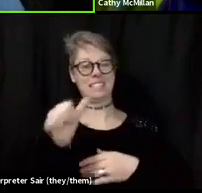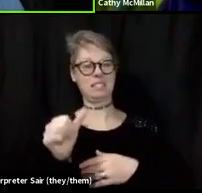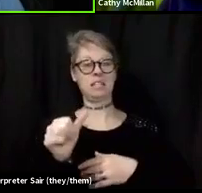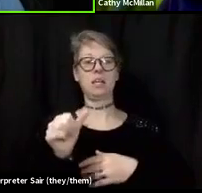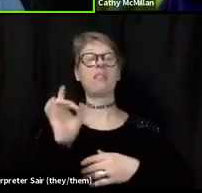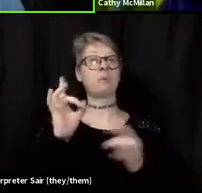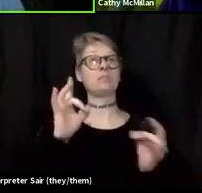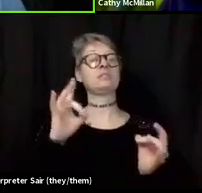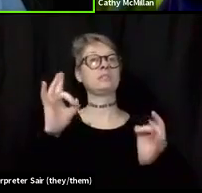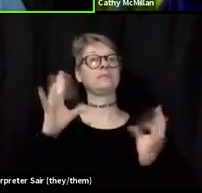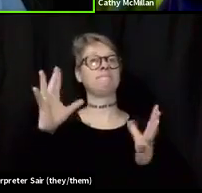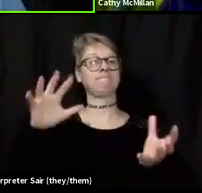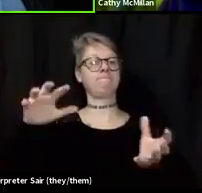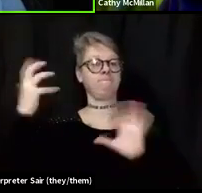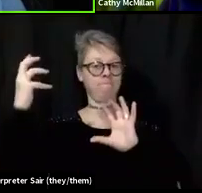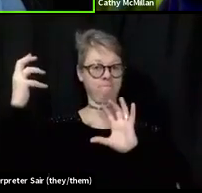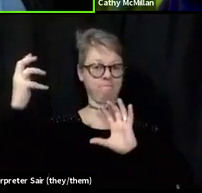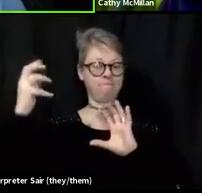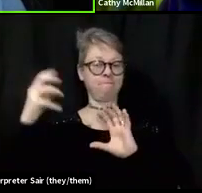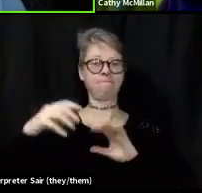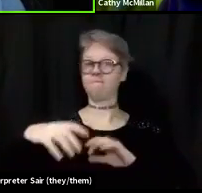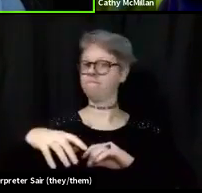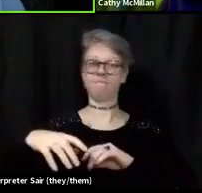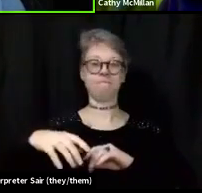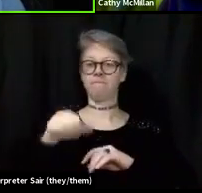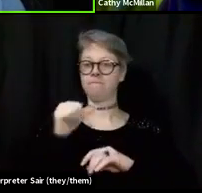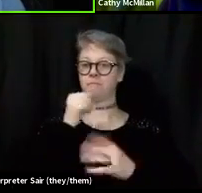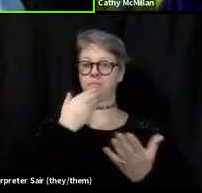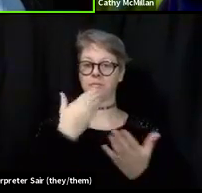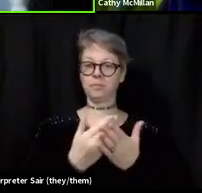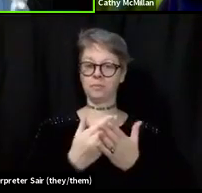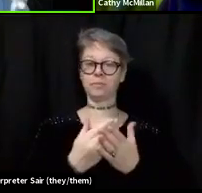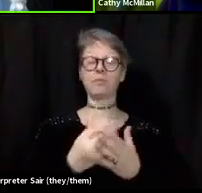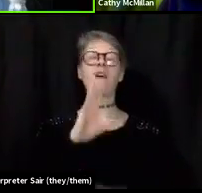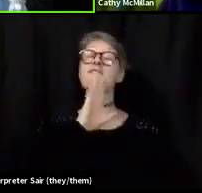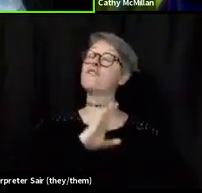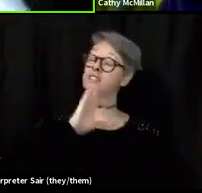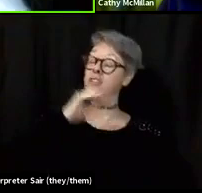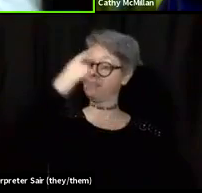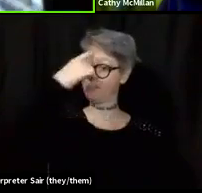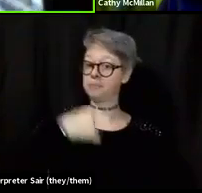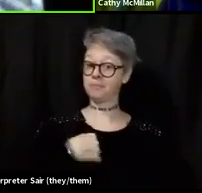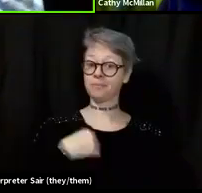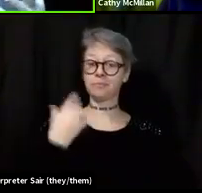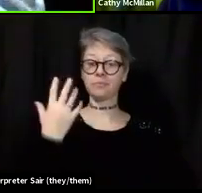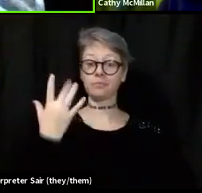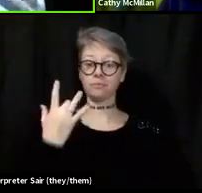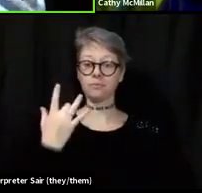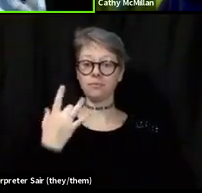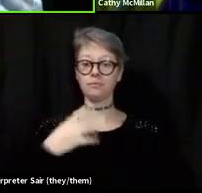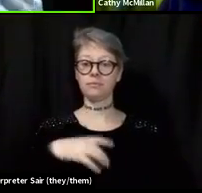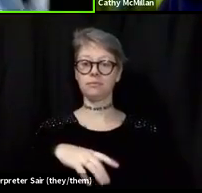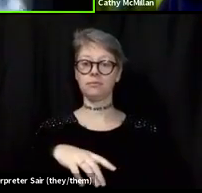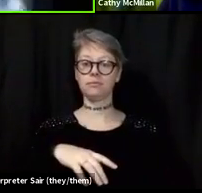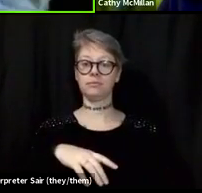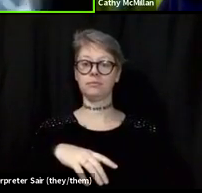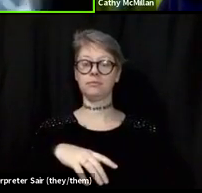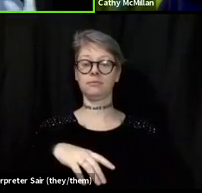well. And did very very badly And did very very badly and. great, so it didn't go well. And did very very badly, and it was very frustrating. because